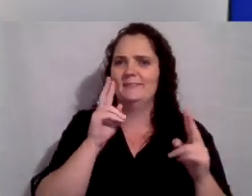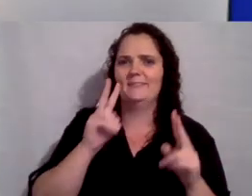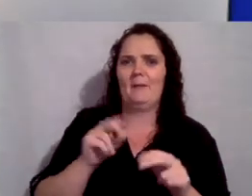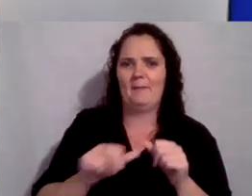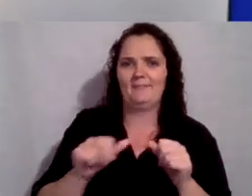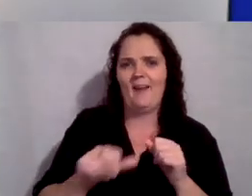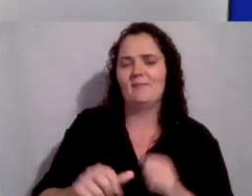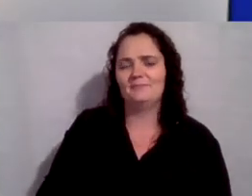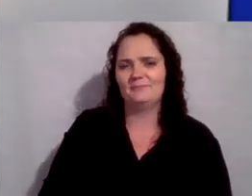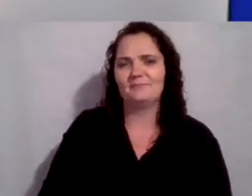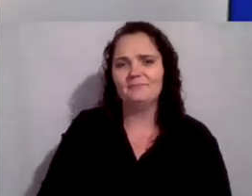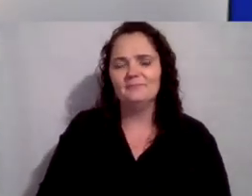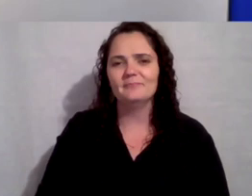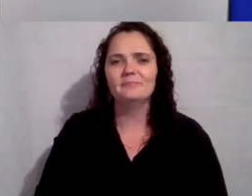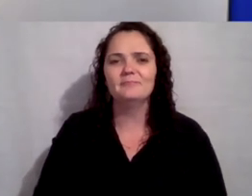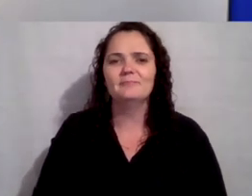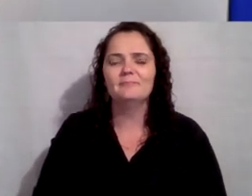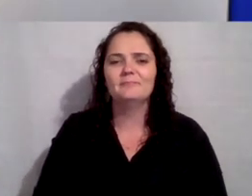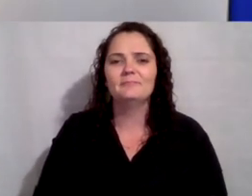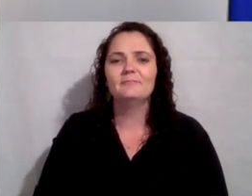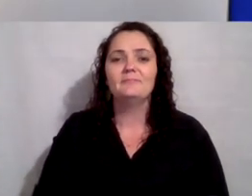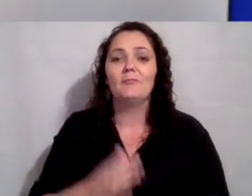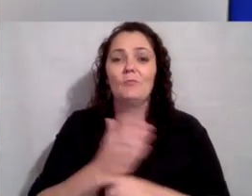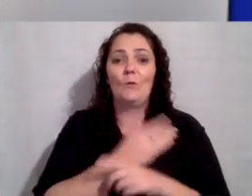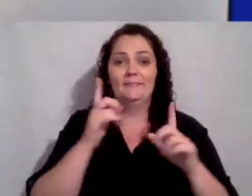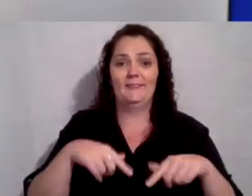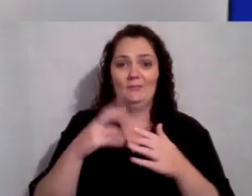willow charcoal. Alright but before we get into that, before we get into drawing,